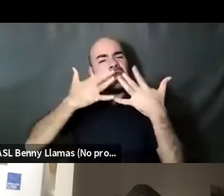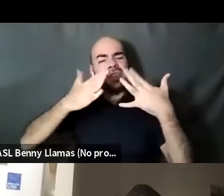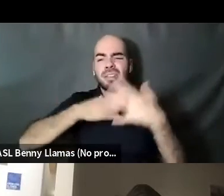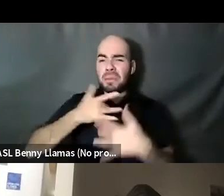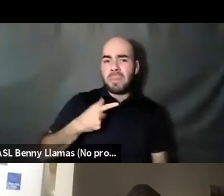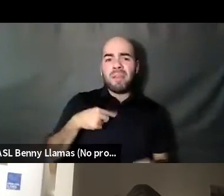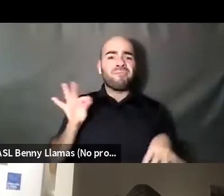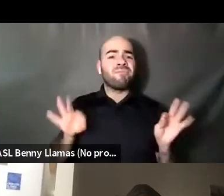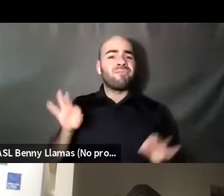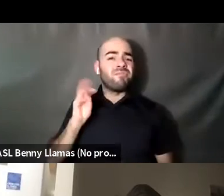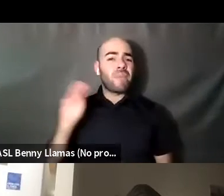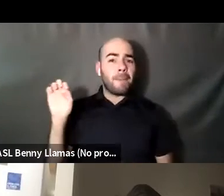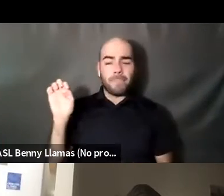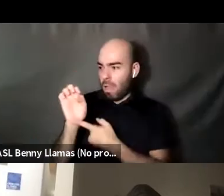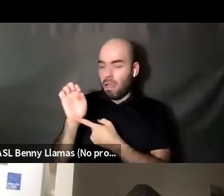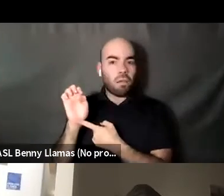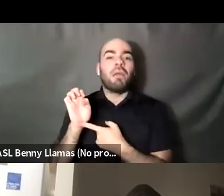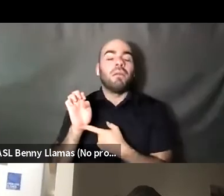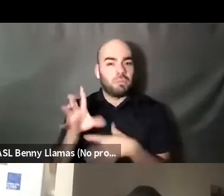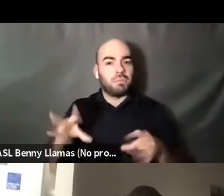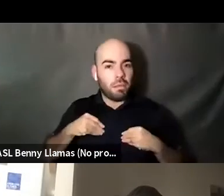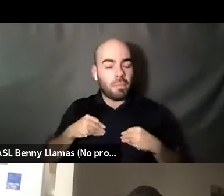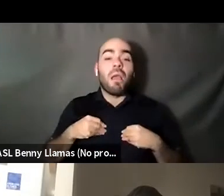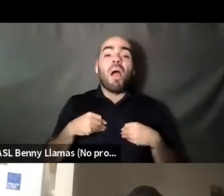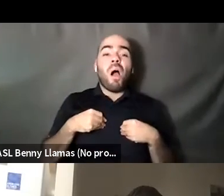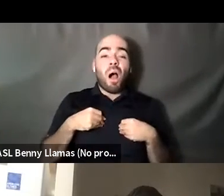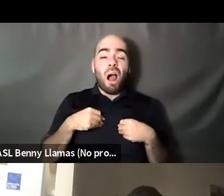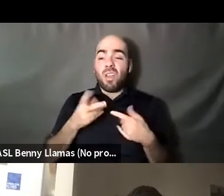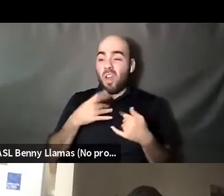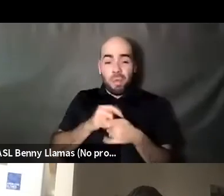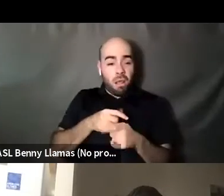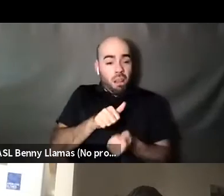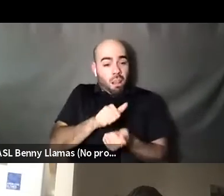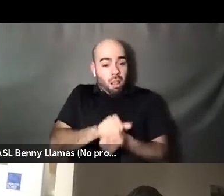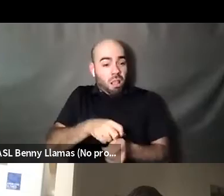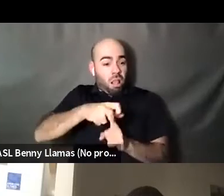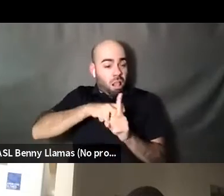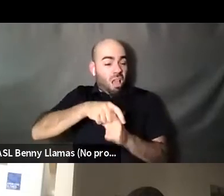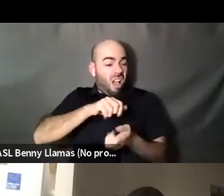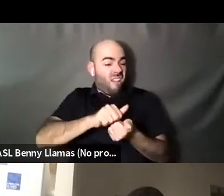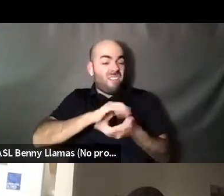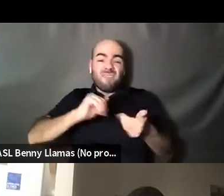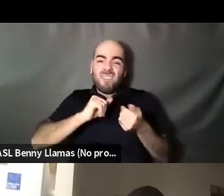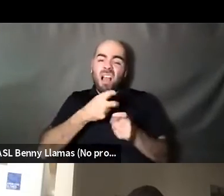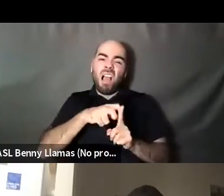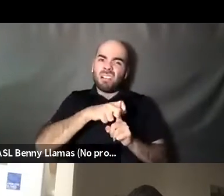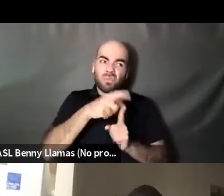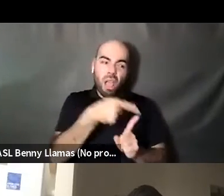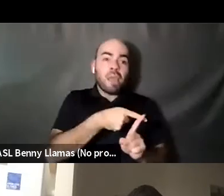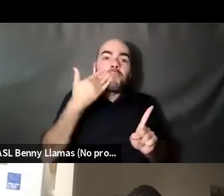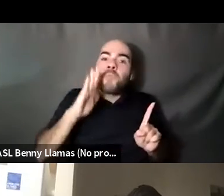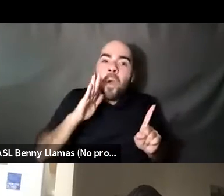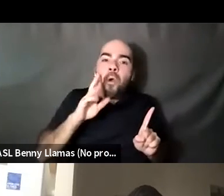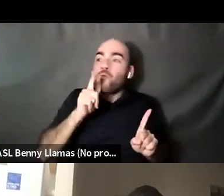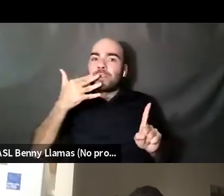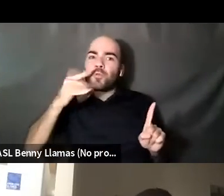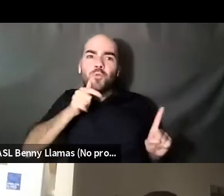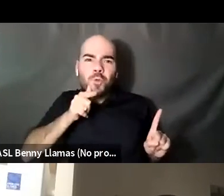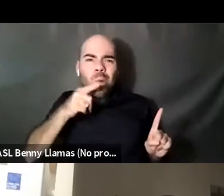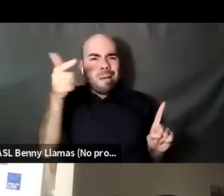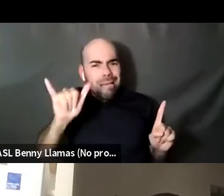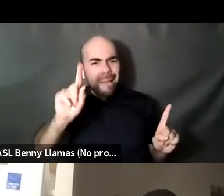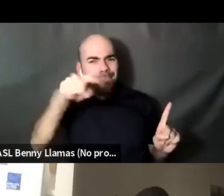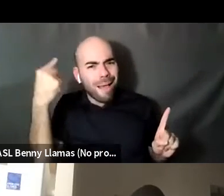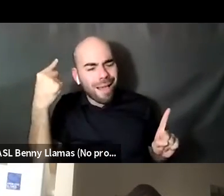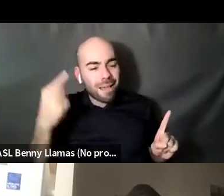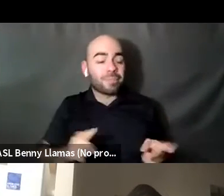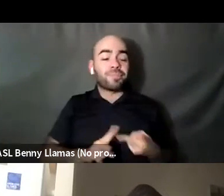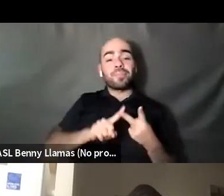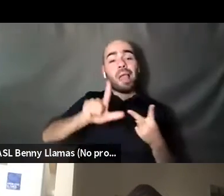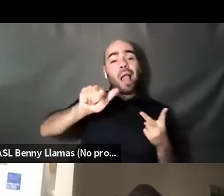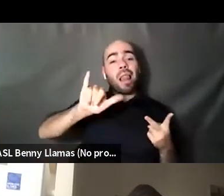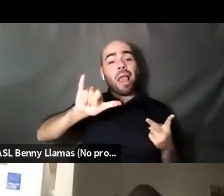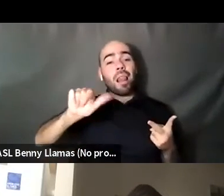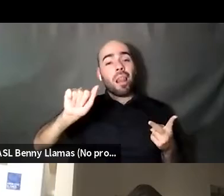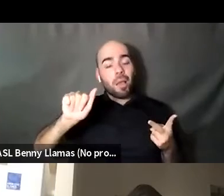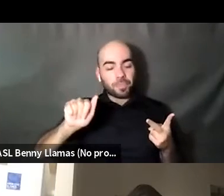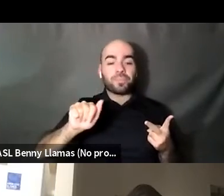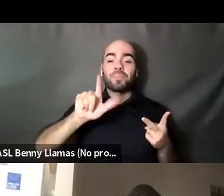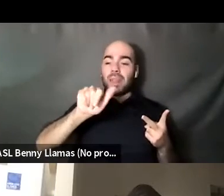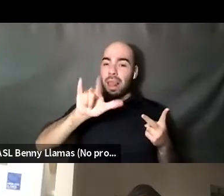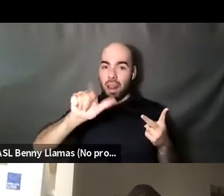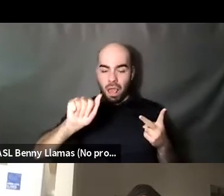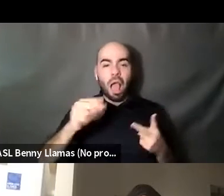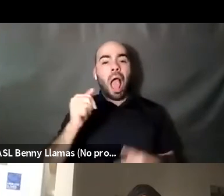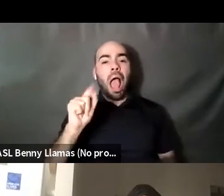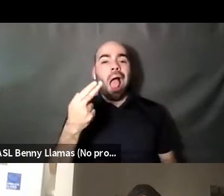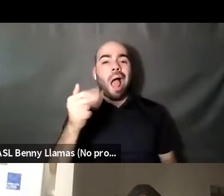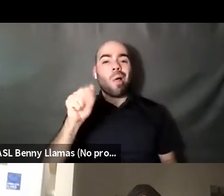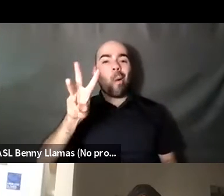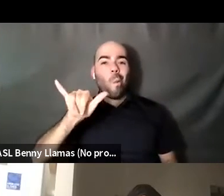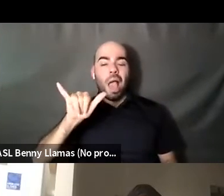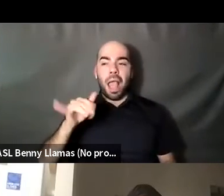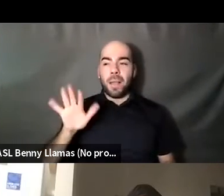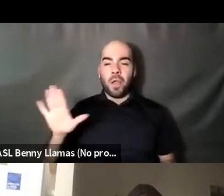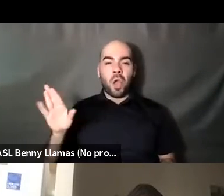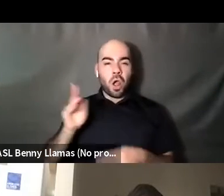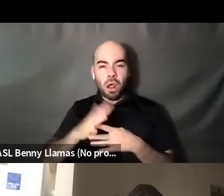Kokumo: Like I loved it. I loved and I love having I love my fucking nigger, and you know he's another guy who gave like me, just like this home all day. I'm Layla, I love the drive and get our instrument and always get Lila Hathaway always give me in the mood and, of course, Anita and Sylvester